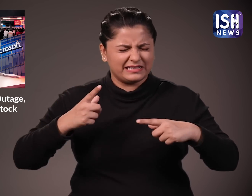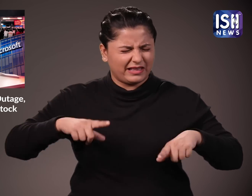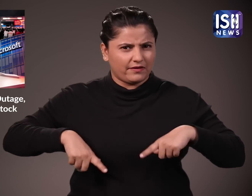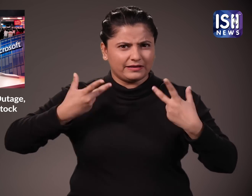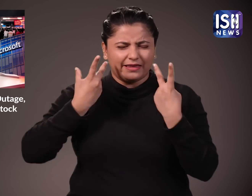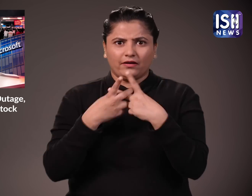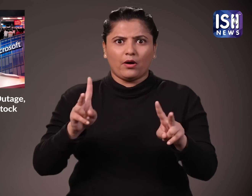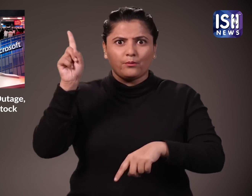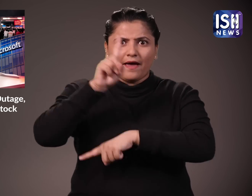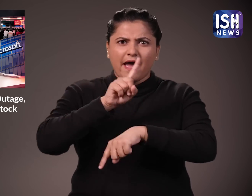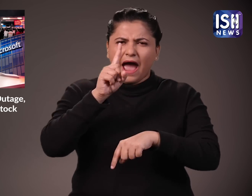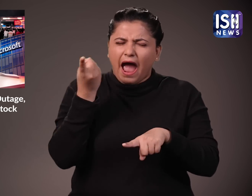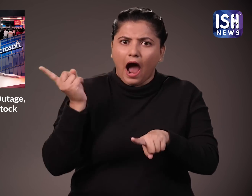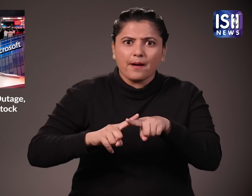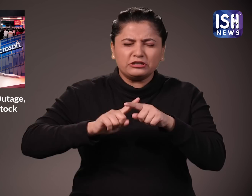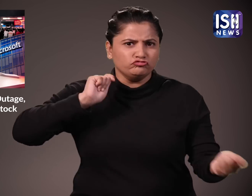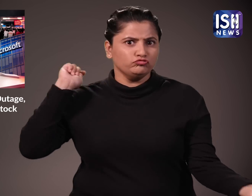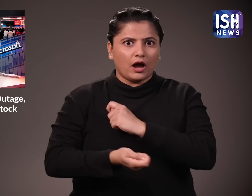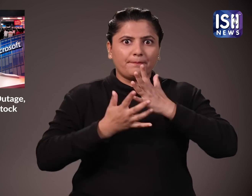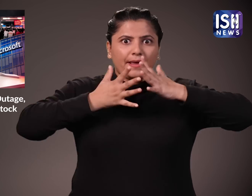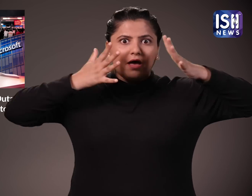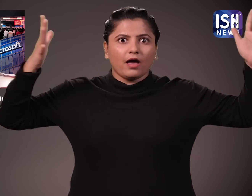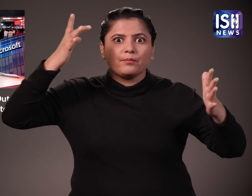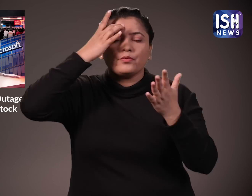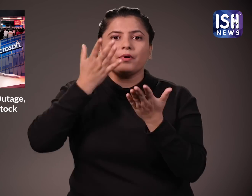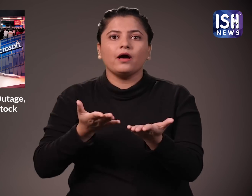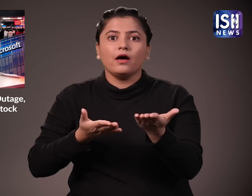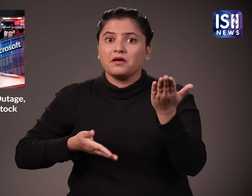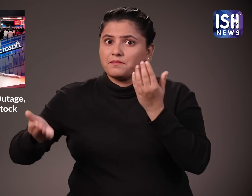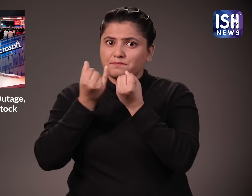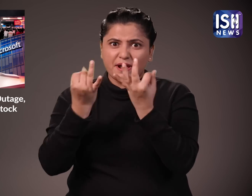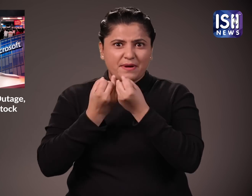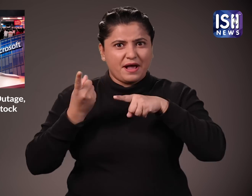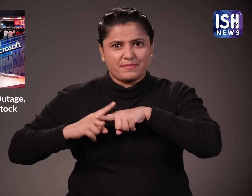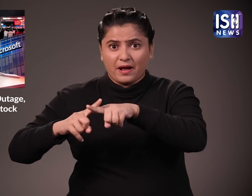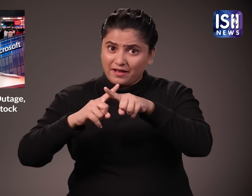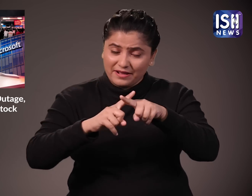Life had completely changed that day.